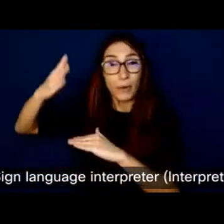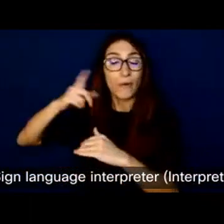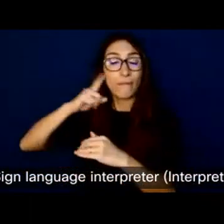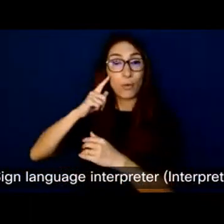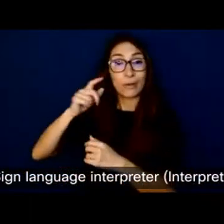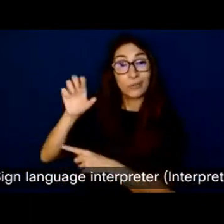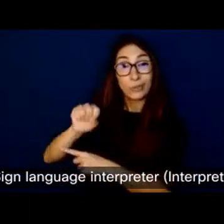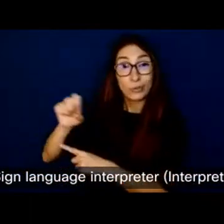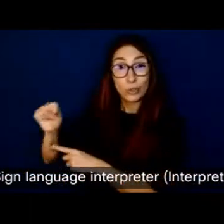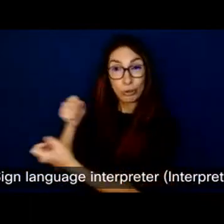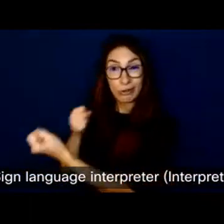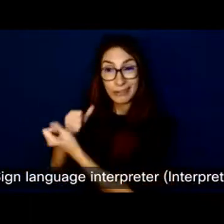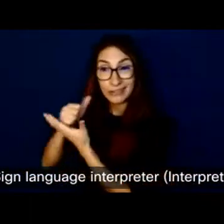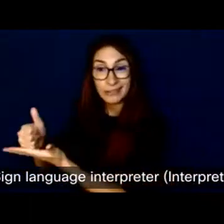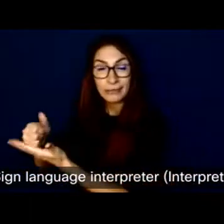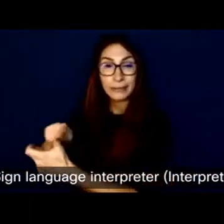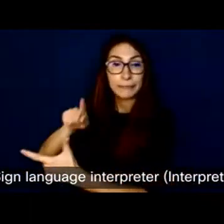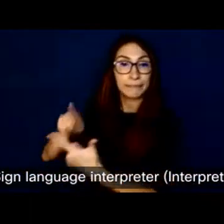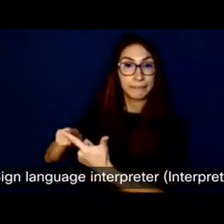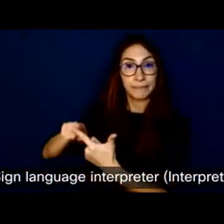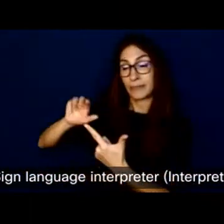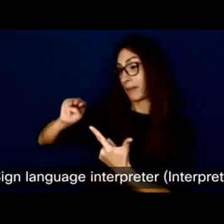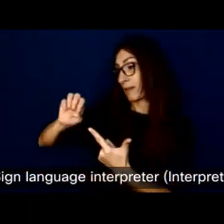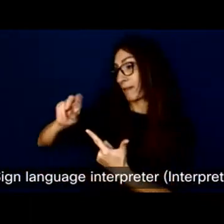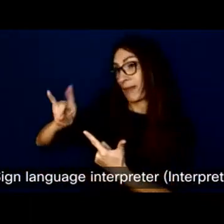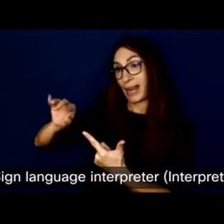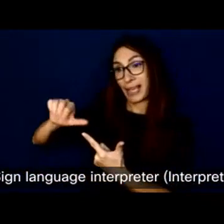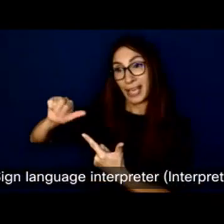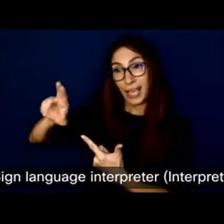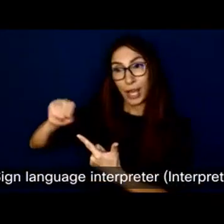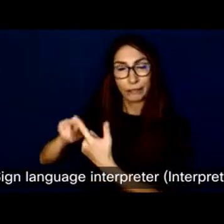The changes in Medicare, the changes in how their drug